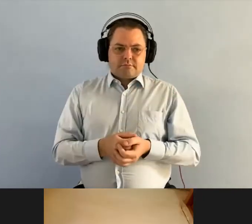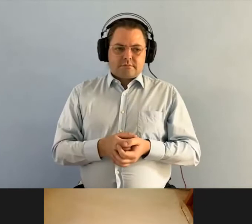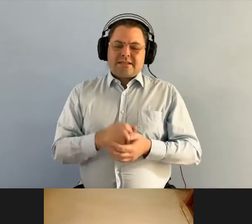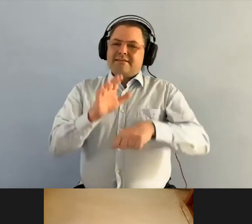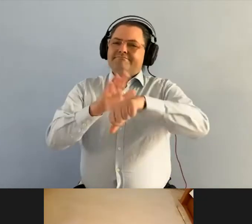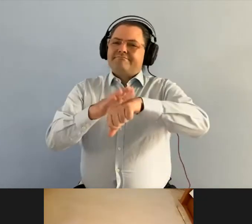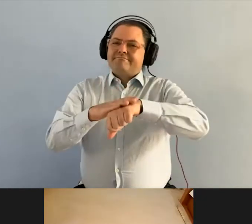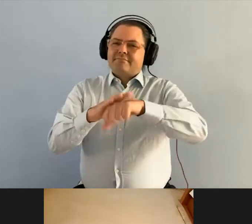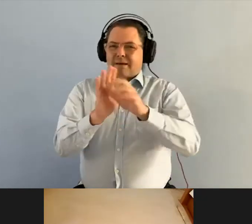. >> Persons with disabilities --